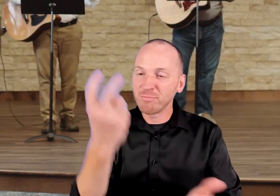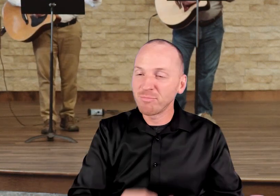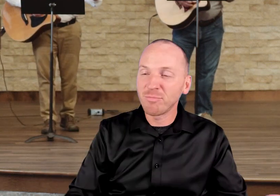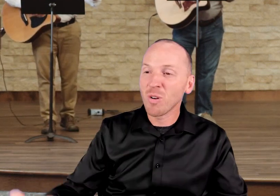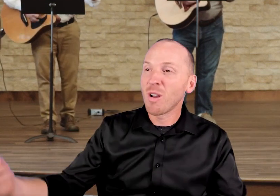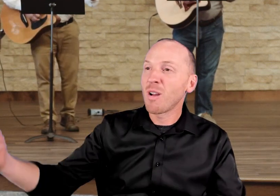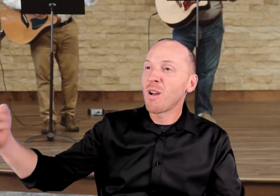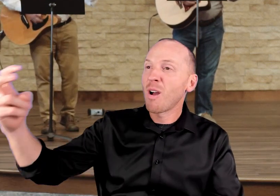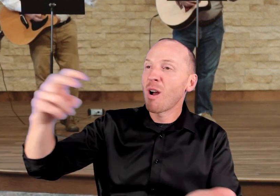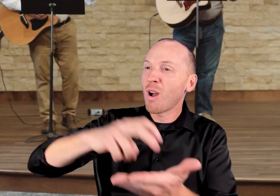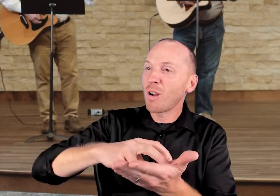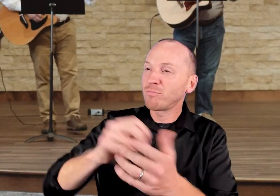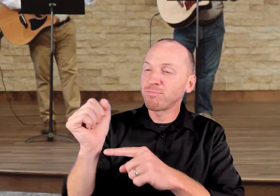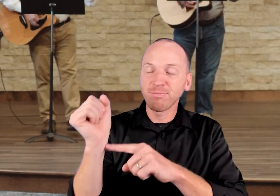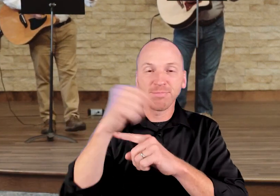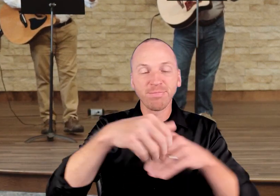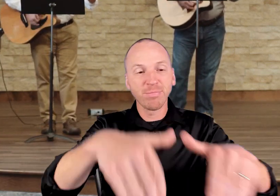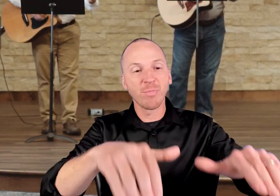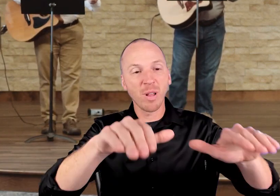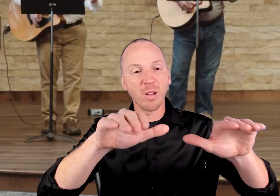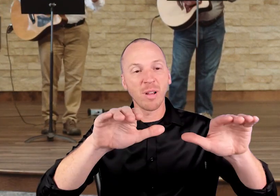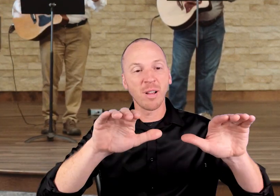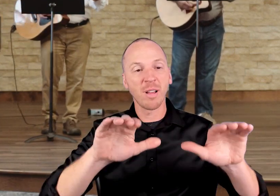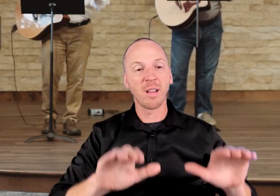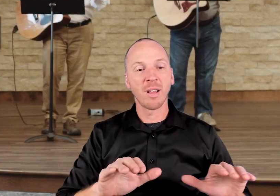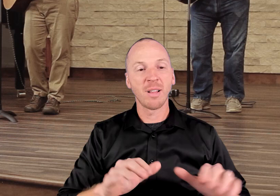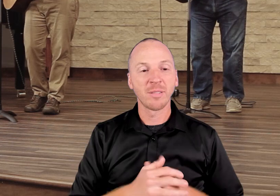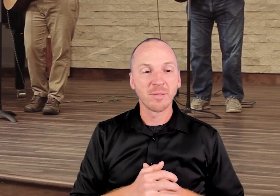Up from the grave he rose again!